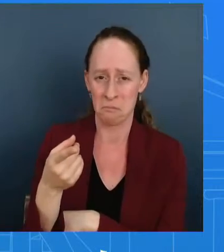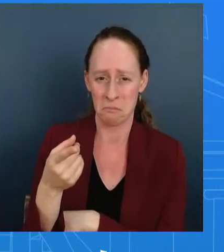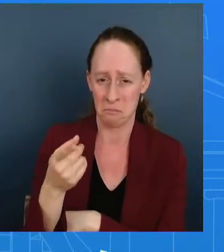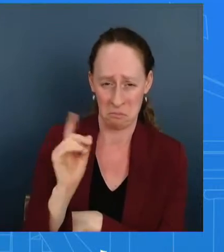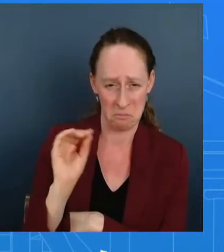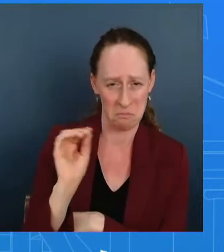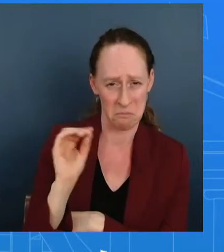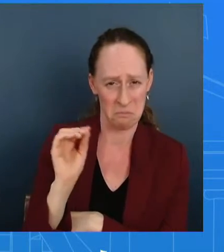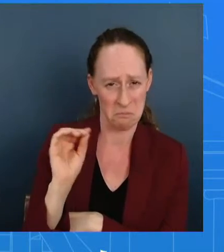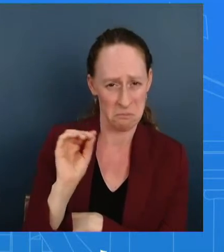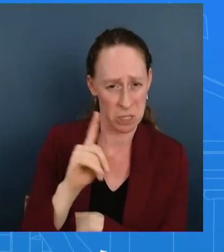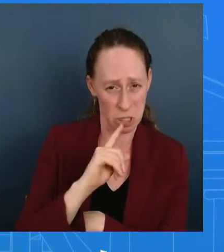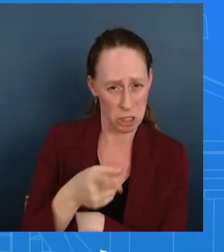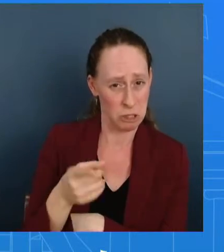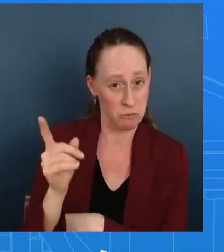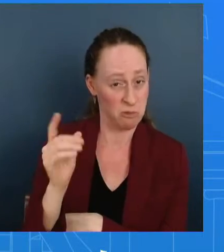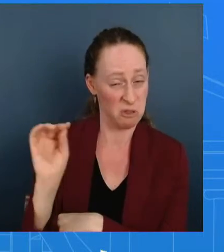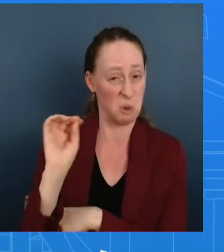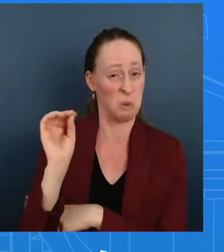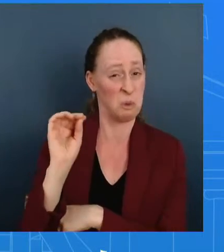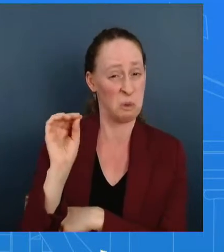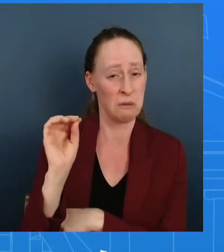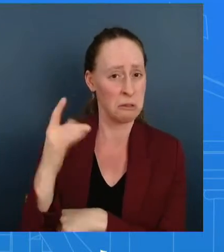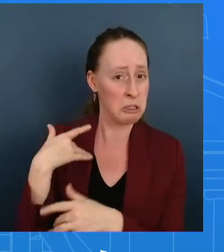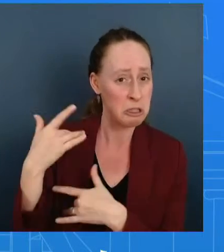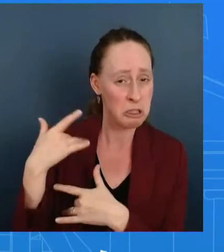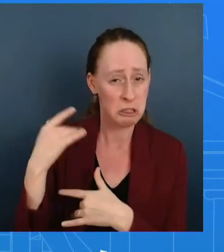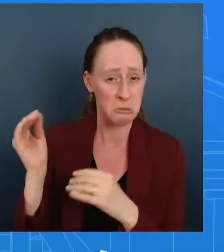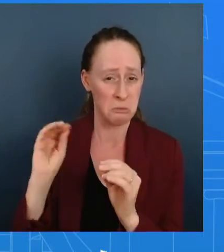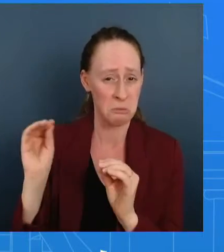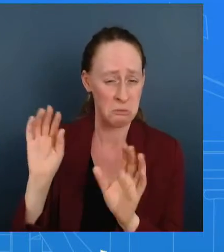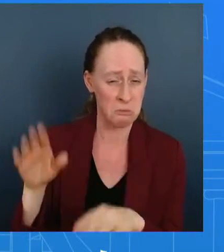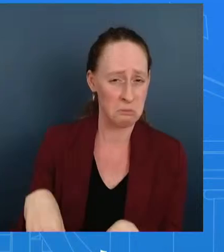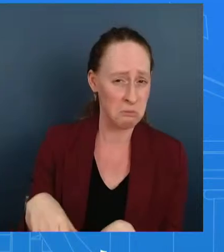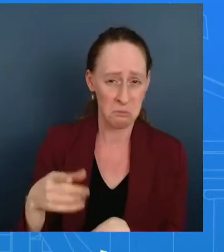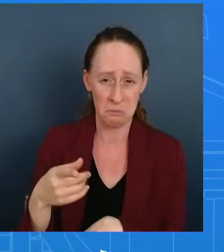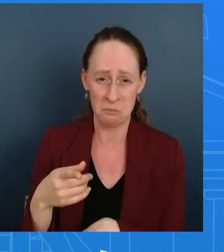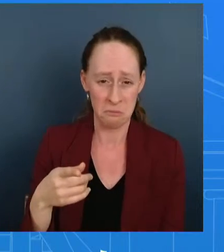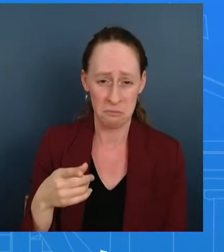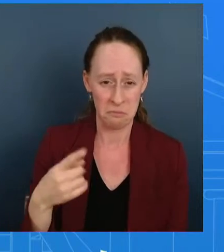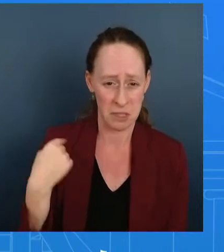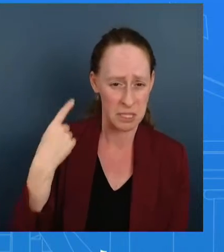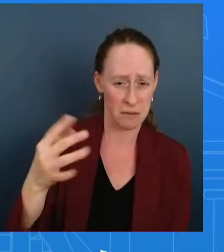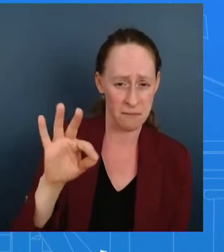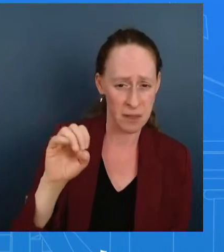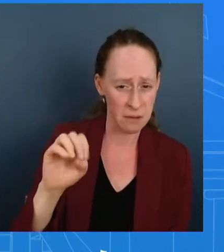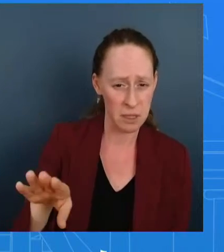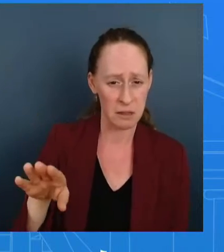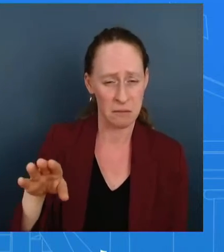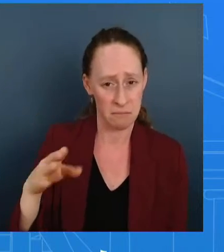or reevaluate him for Parkinson's since that physical in February. What is that based on? Is it these verbal check-ins? Ms. Jean-Pierre: Oh, I never -- I never said that.